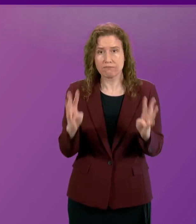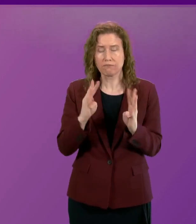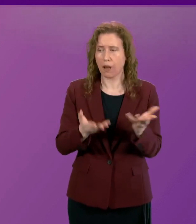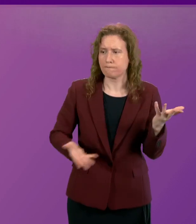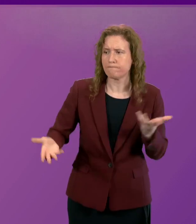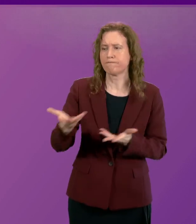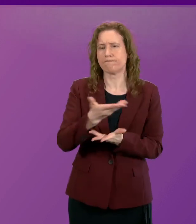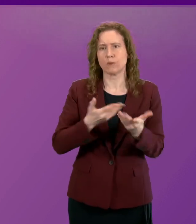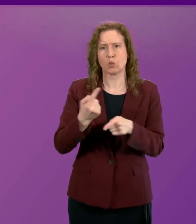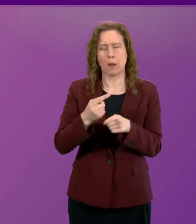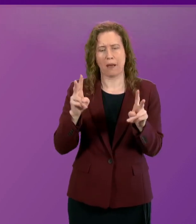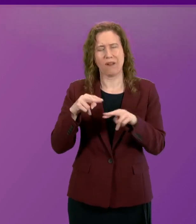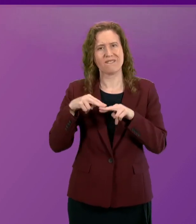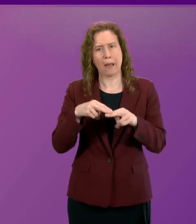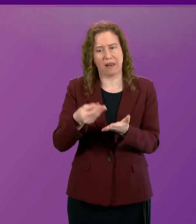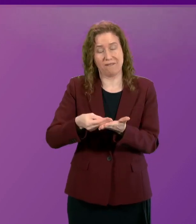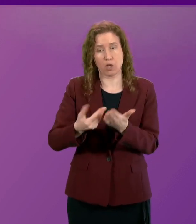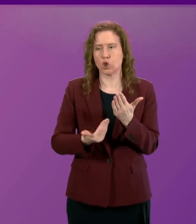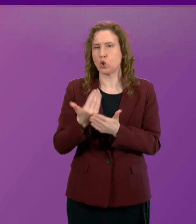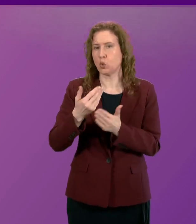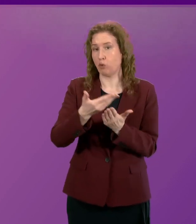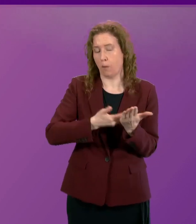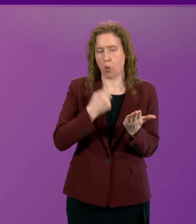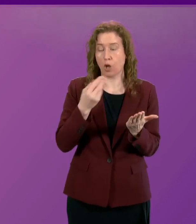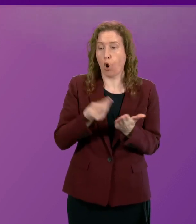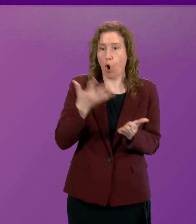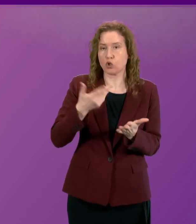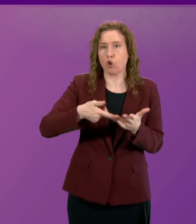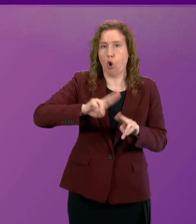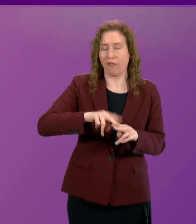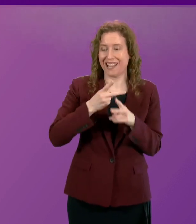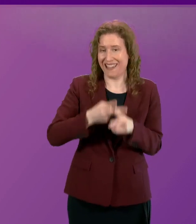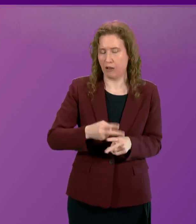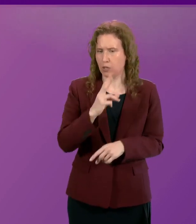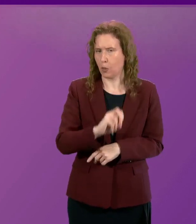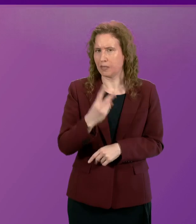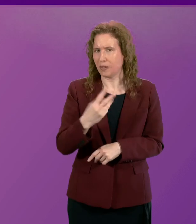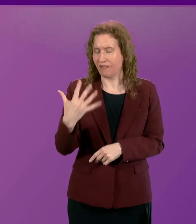discuss the Family Fund’s new report “The Cost of Caring 2025” and the urgent challenges that it